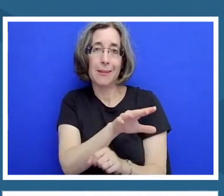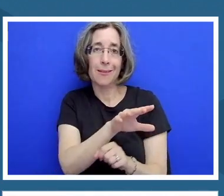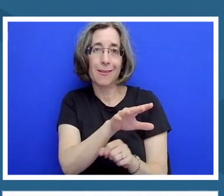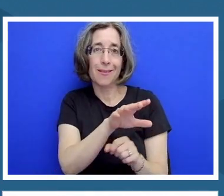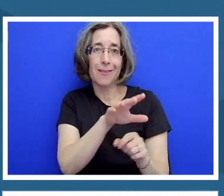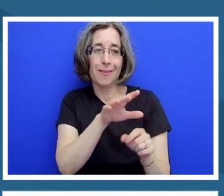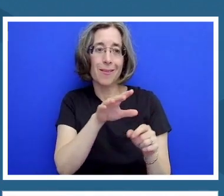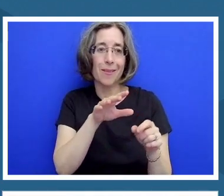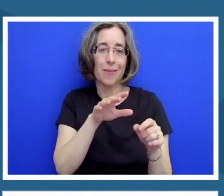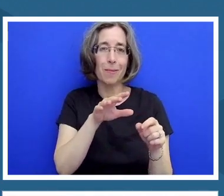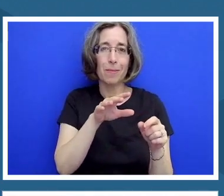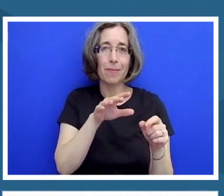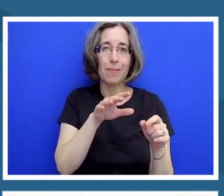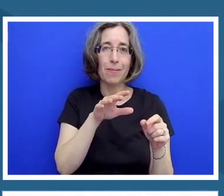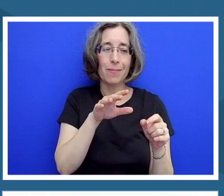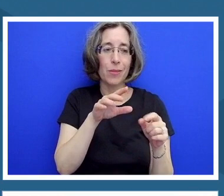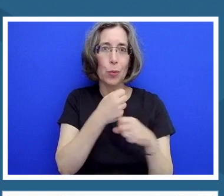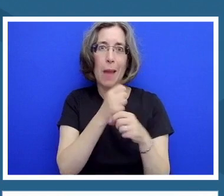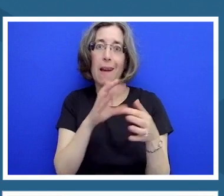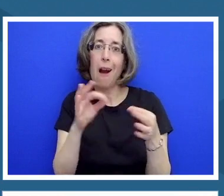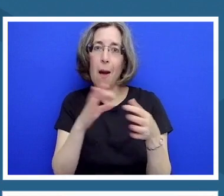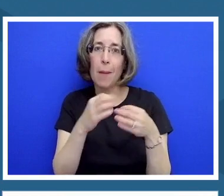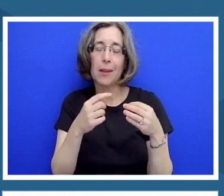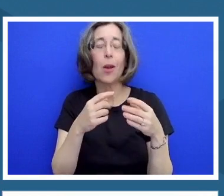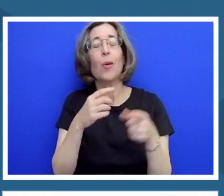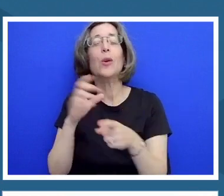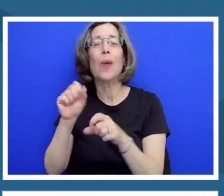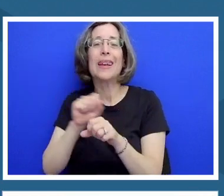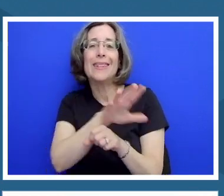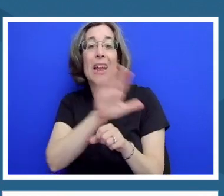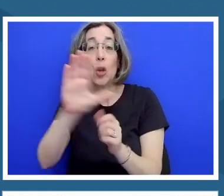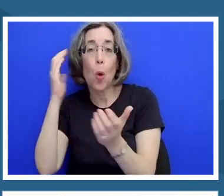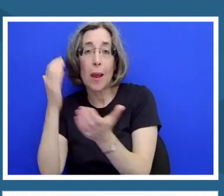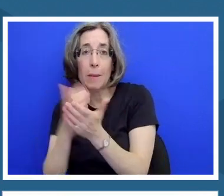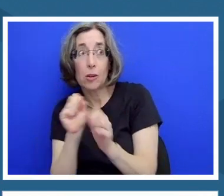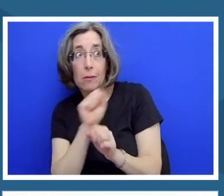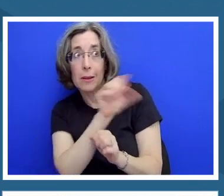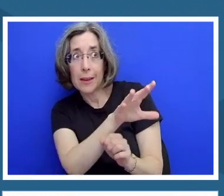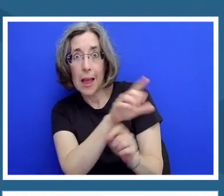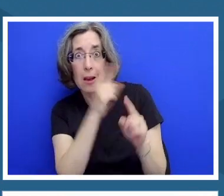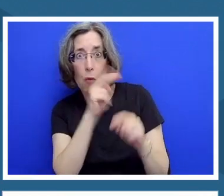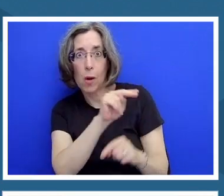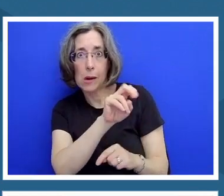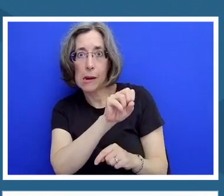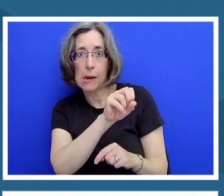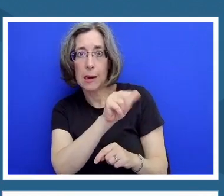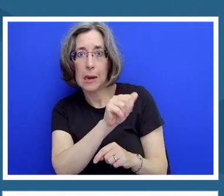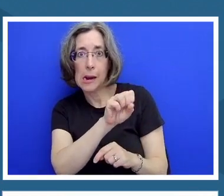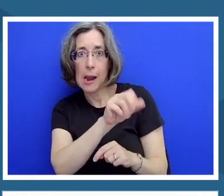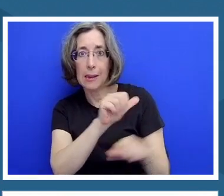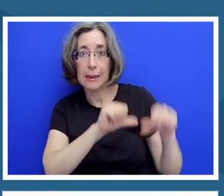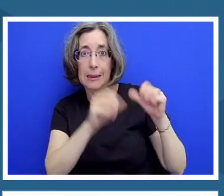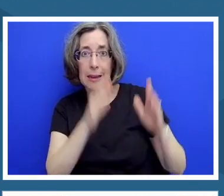your uh images from nasa scientists and experts